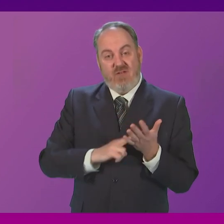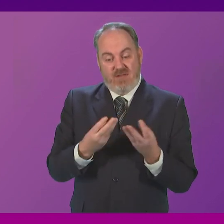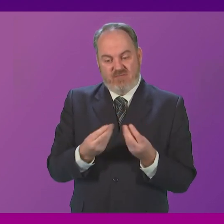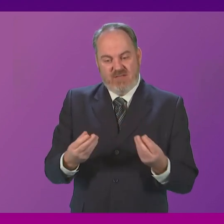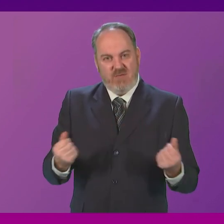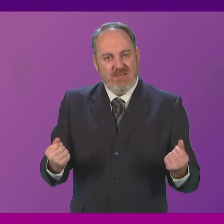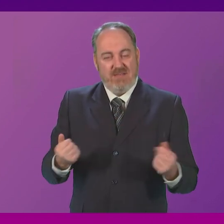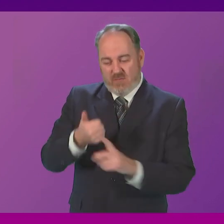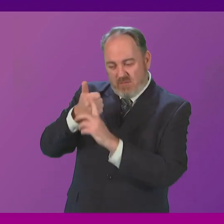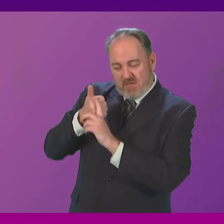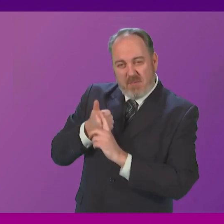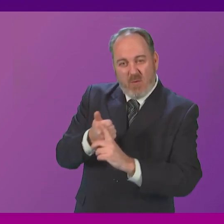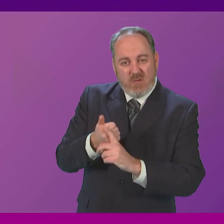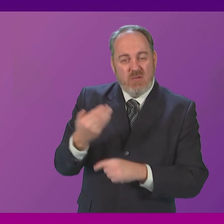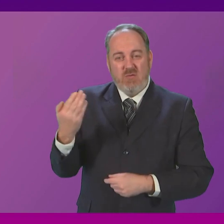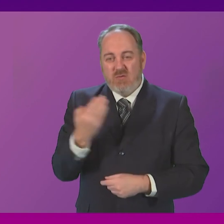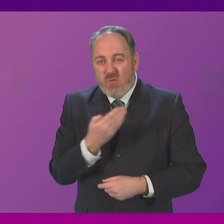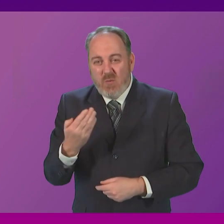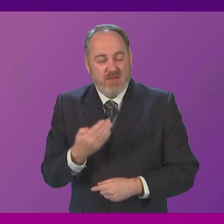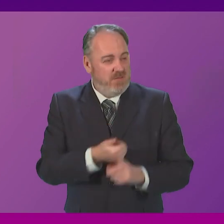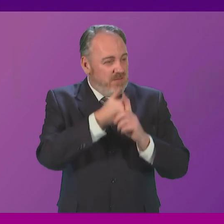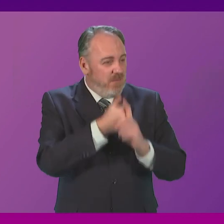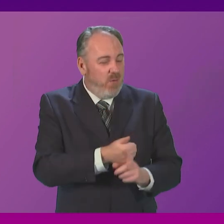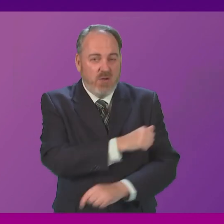our schools, hospitals and fields.